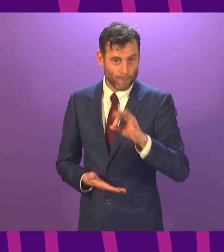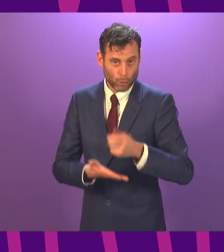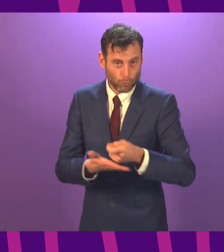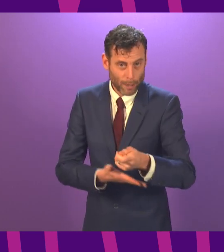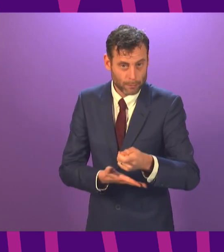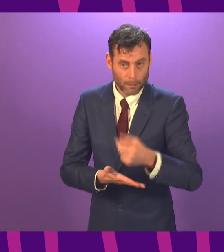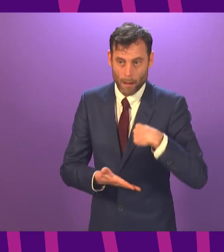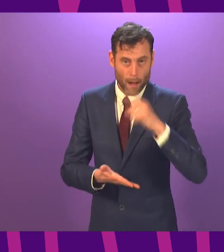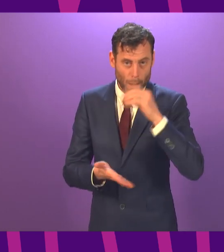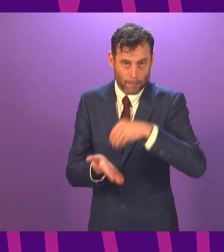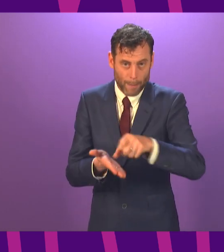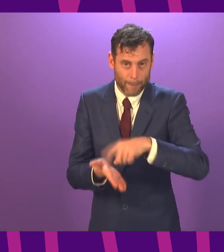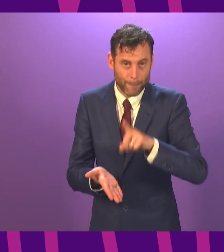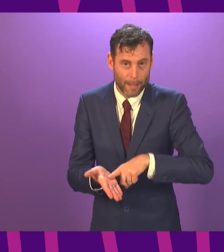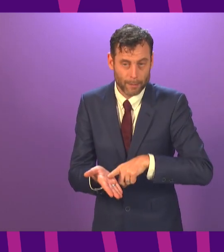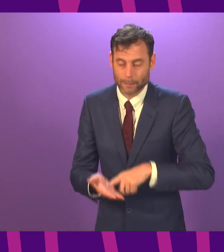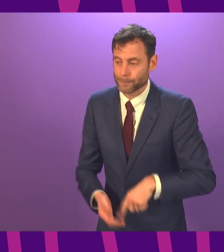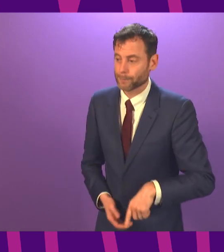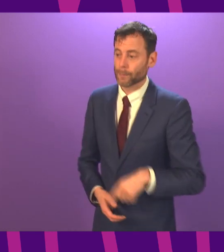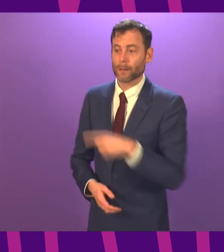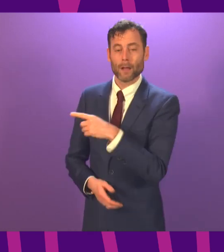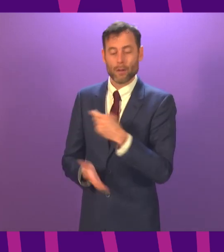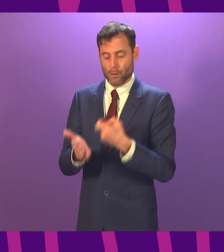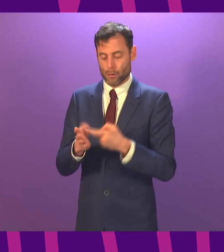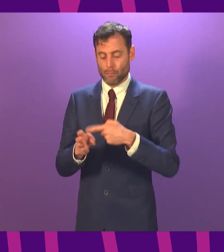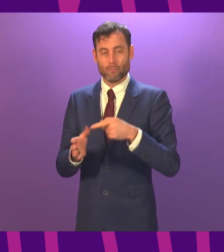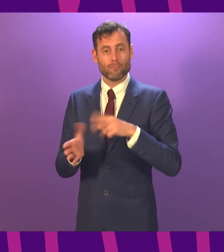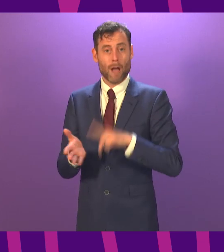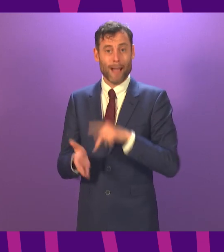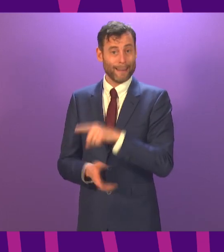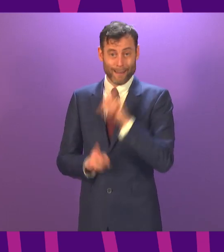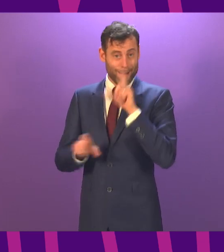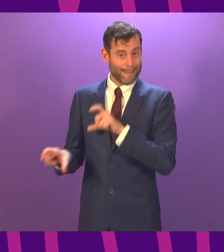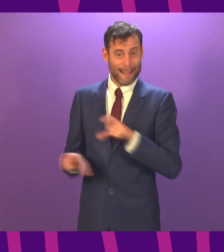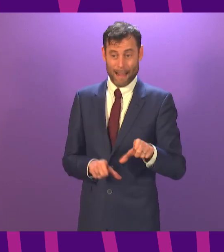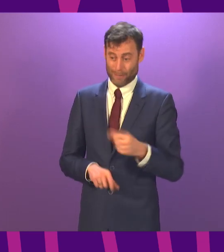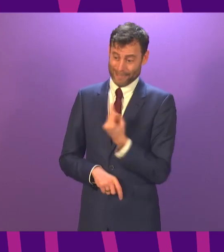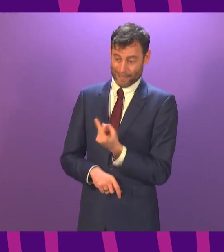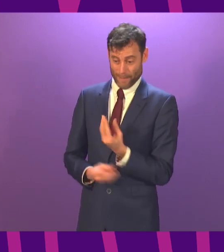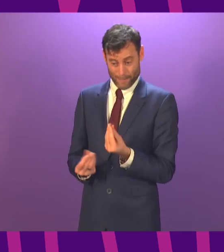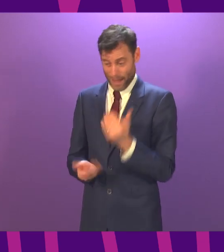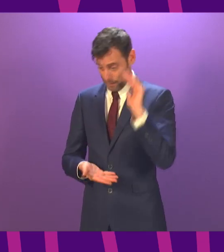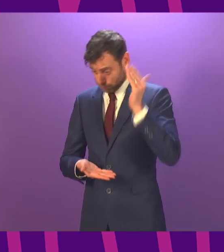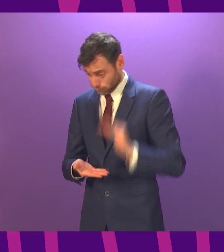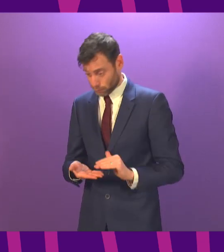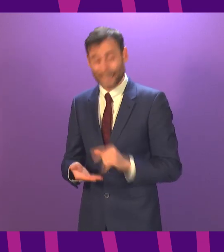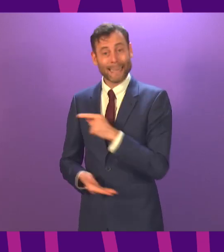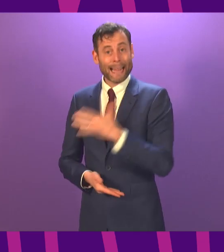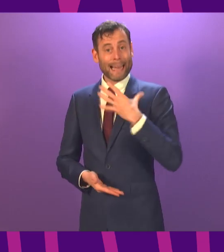Ryan cannot survive until some unknown date in January without receiving grant support, so what can the First Minister tell him?